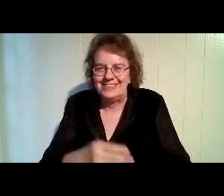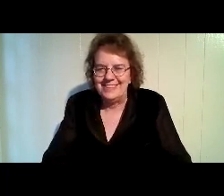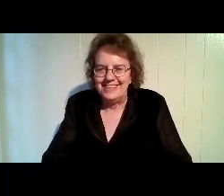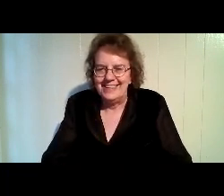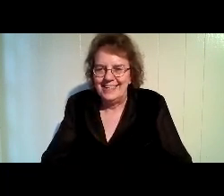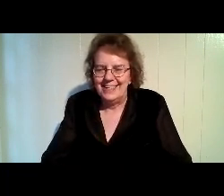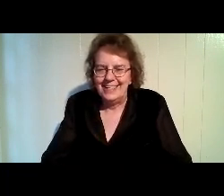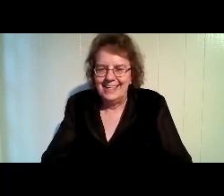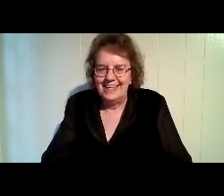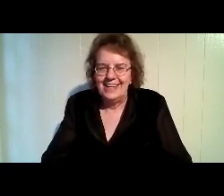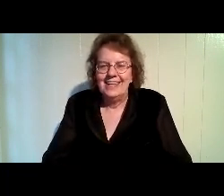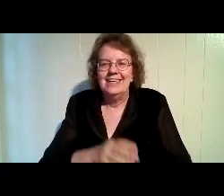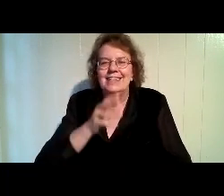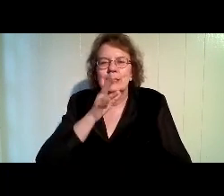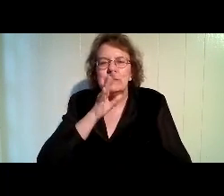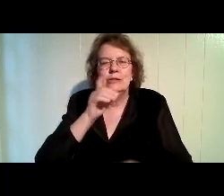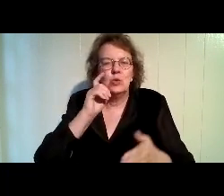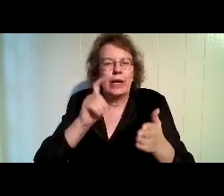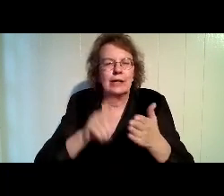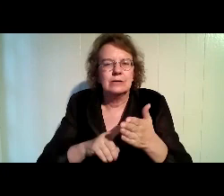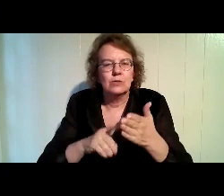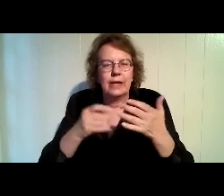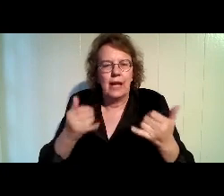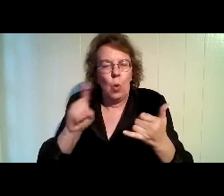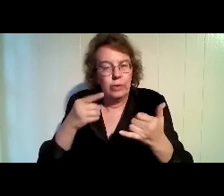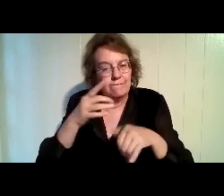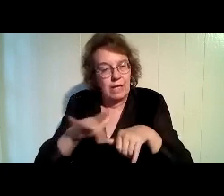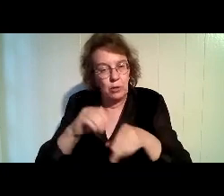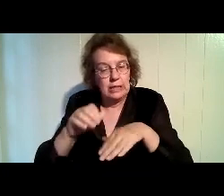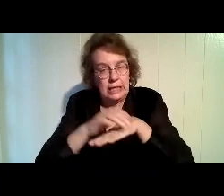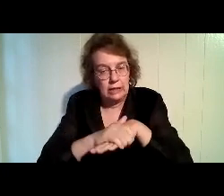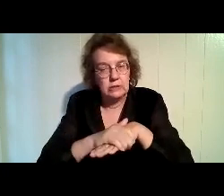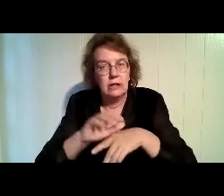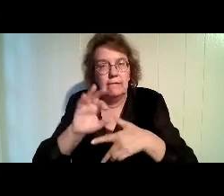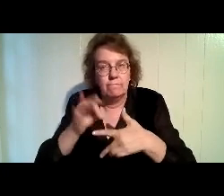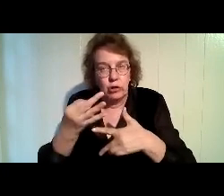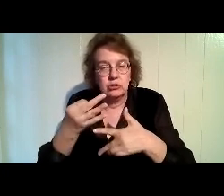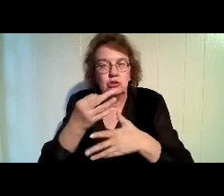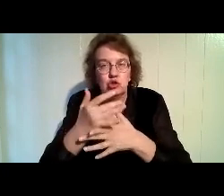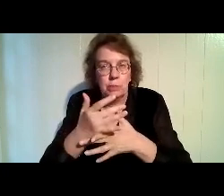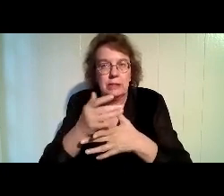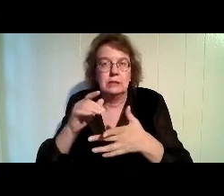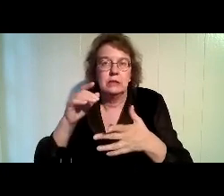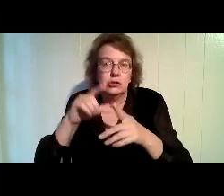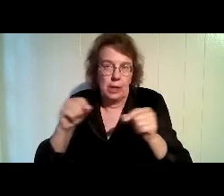can literally control it using your voice. So speech recognition right now is only available in English, French,